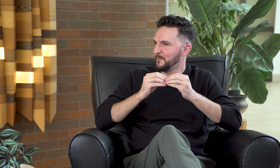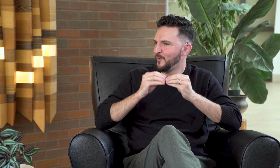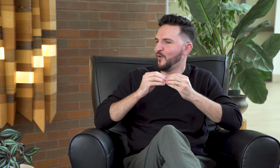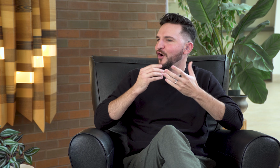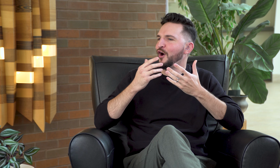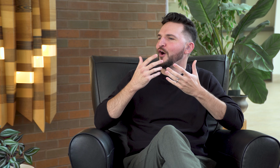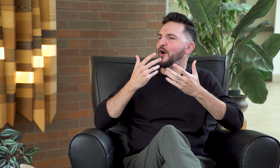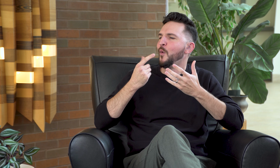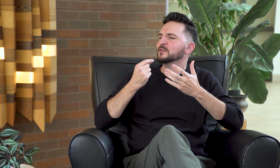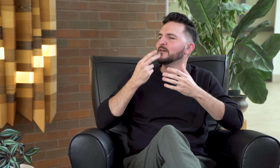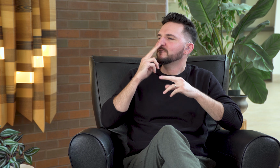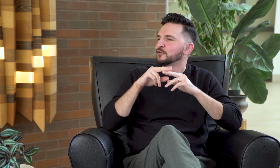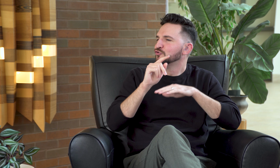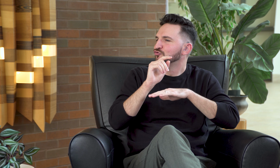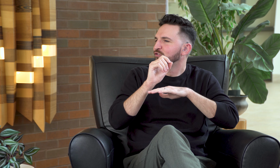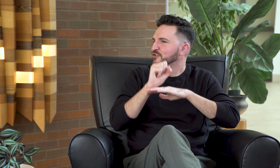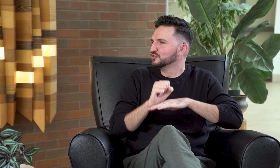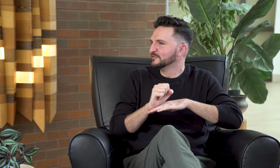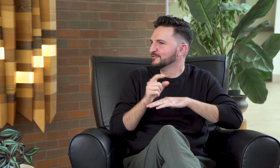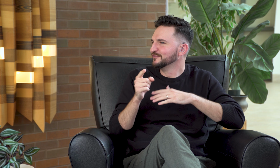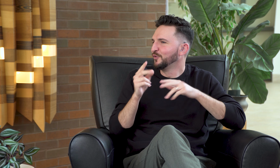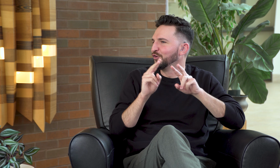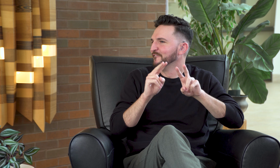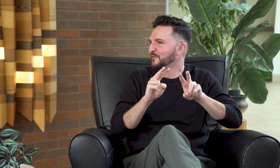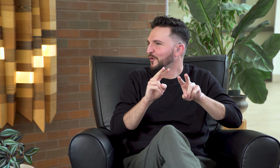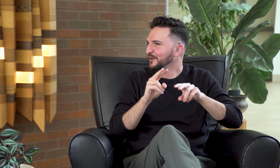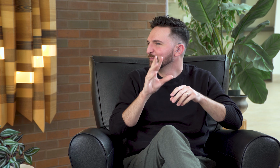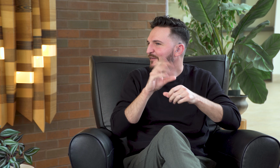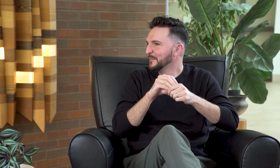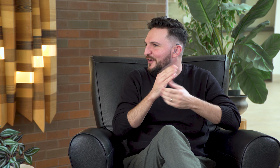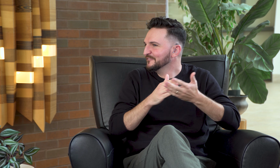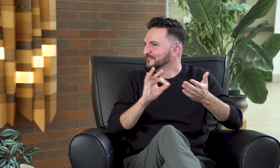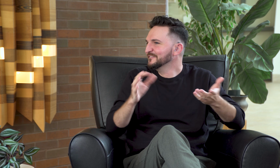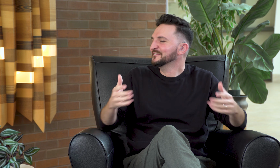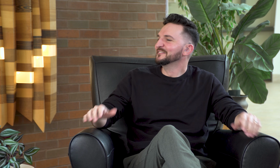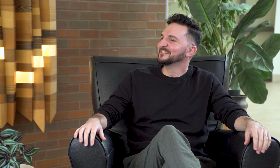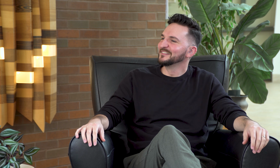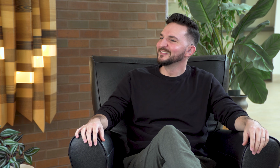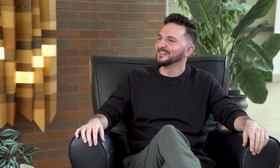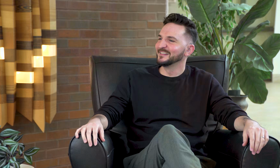Now that you've gotten to know NTID a bit more, are there any traditions you're looking forward to being a part of?